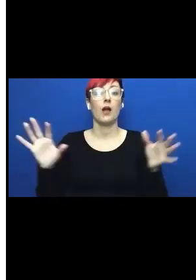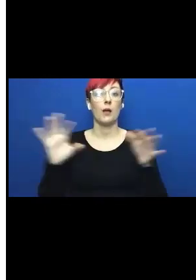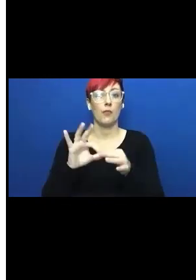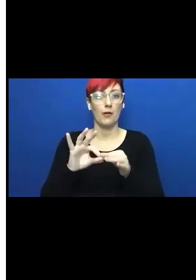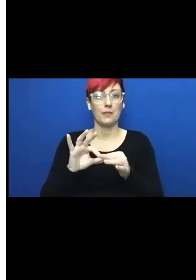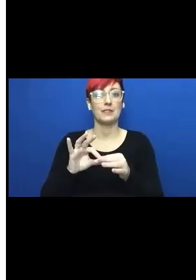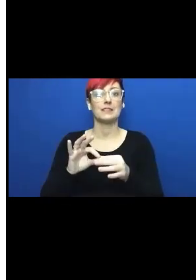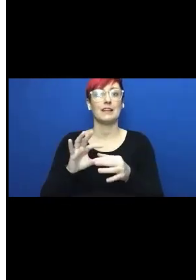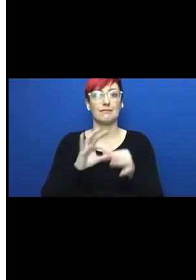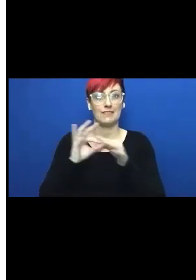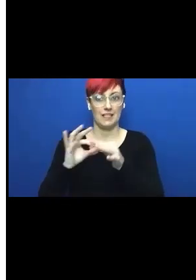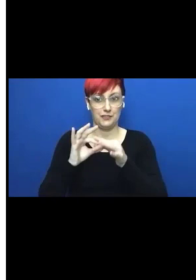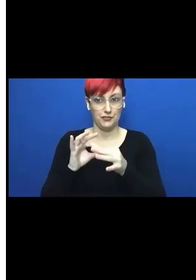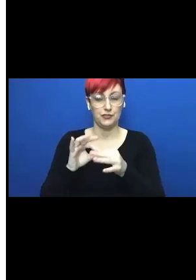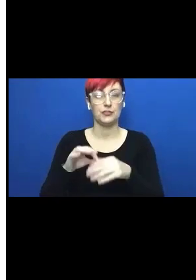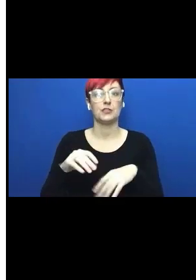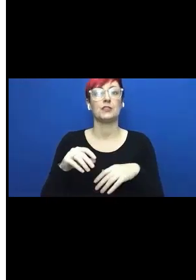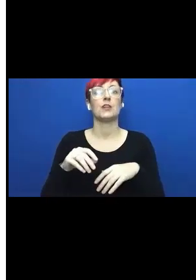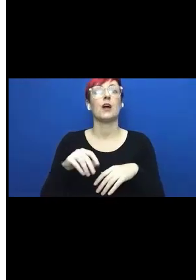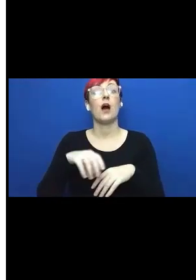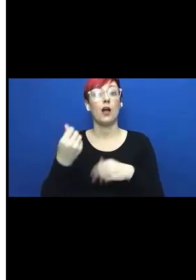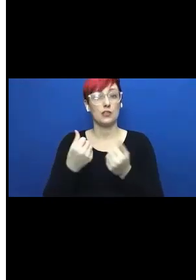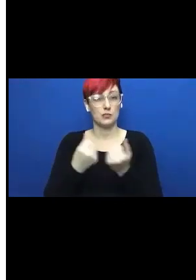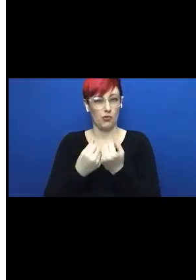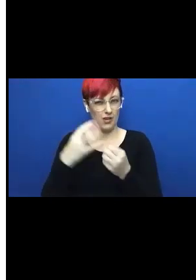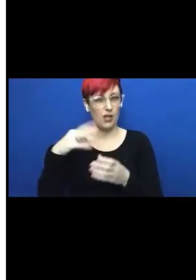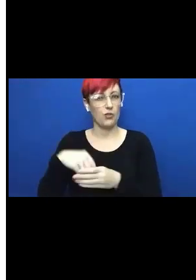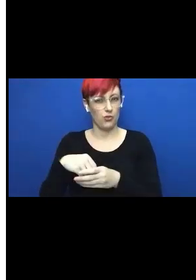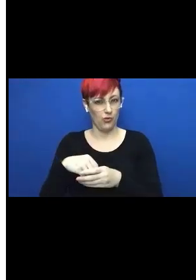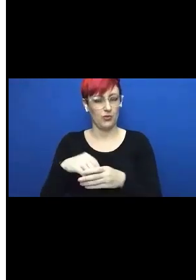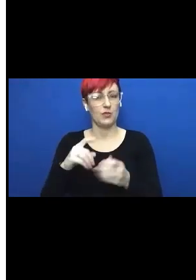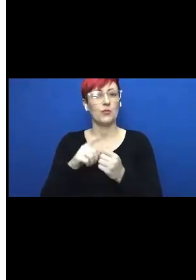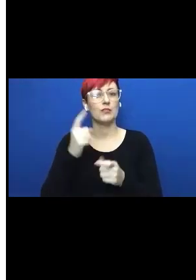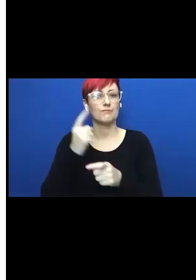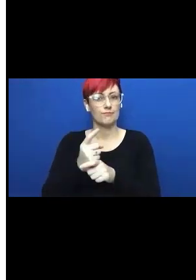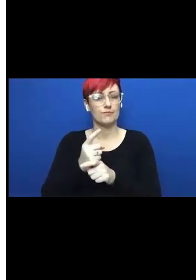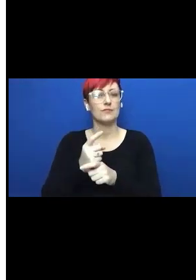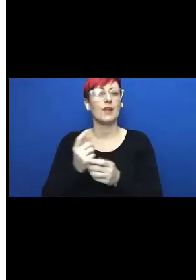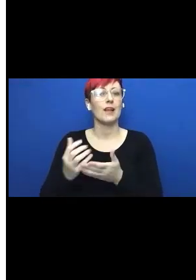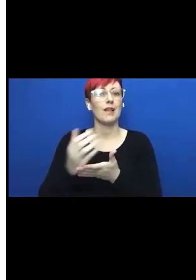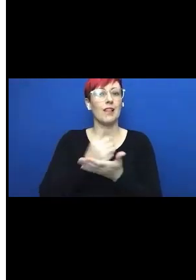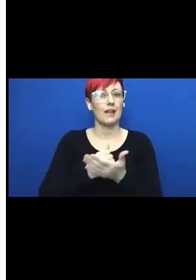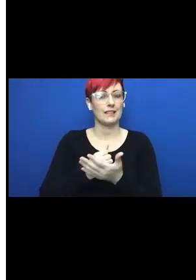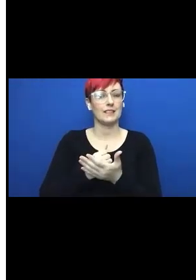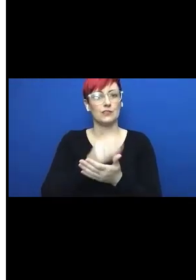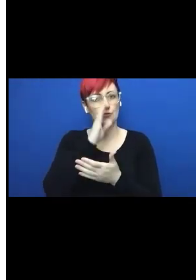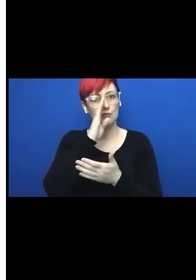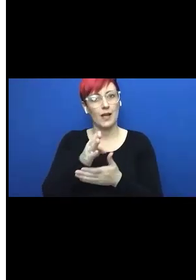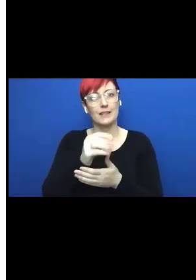We've modified that to make sure that we are collecting direct and indirect support,